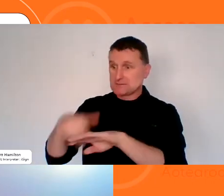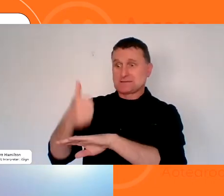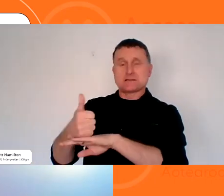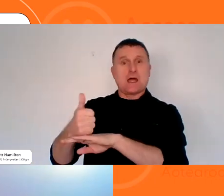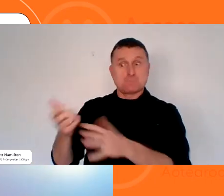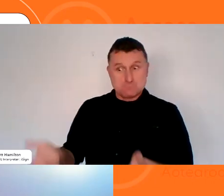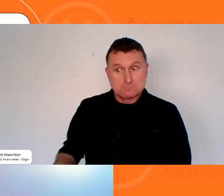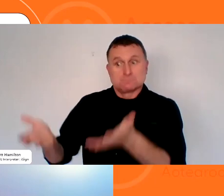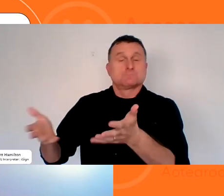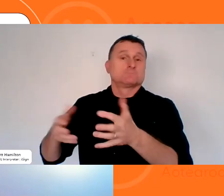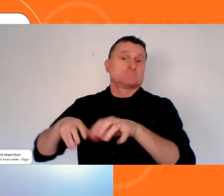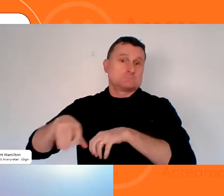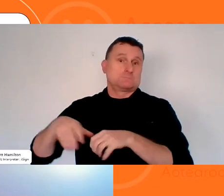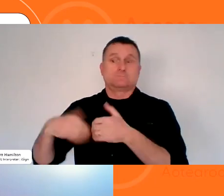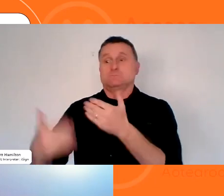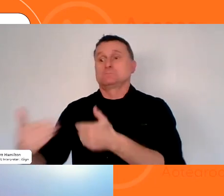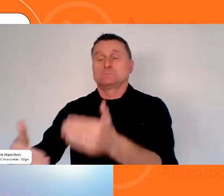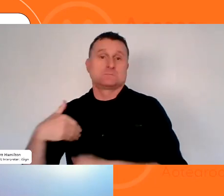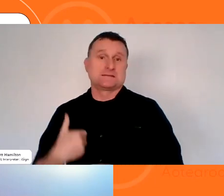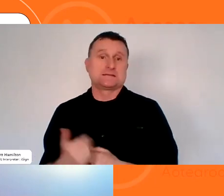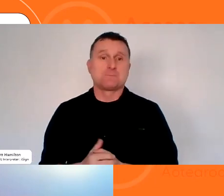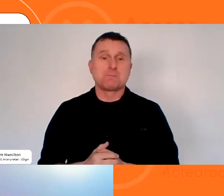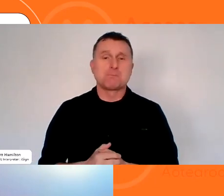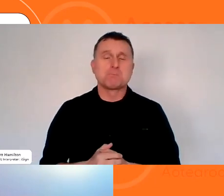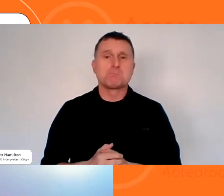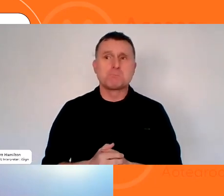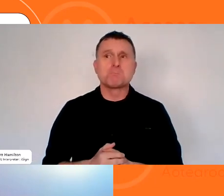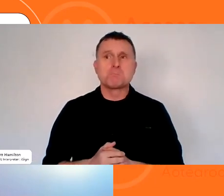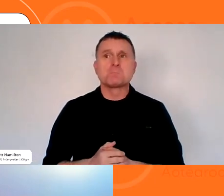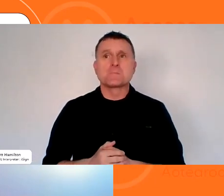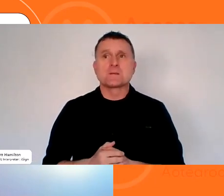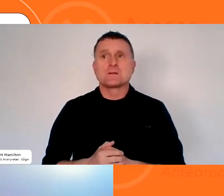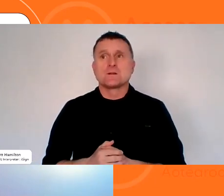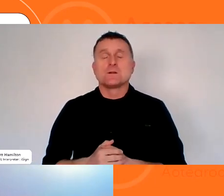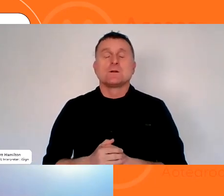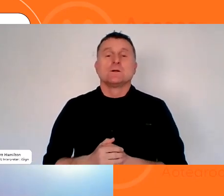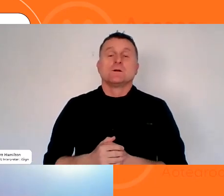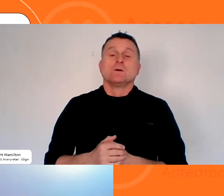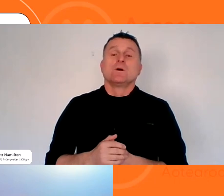to be enacted and put in place. At every single stage the needs